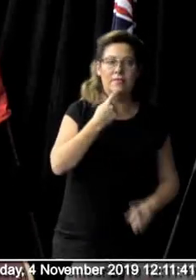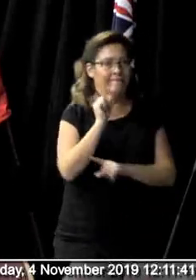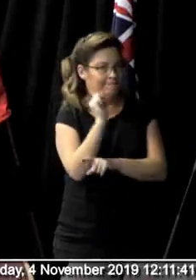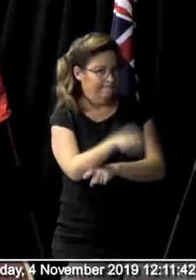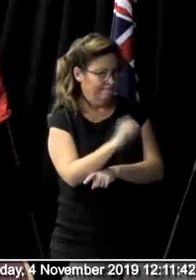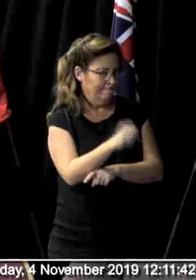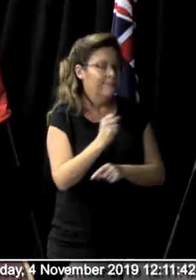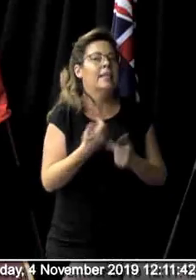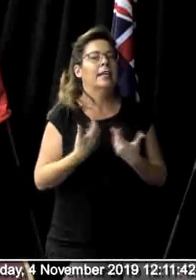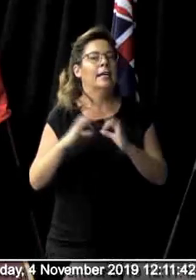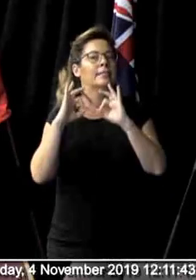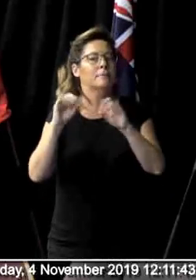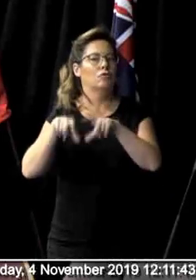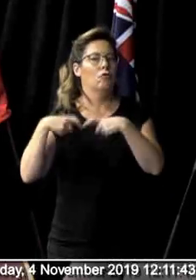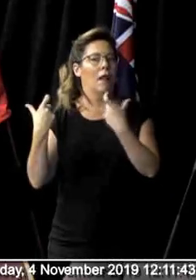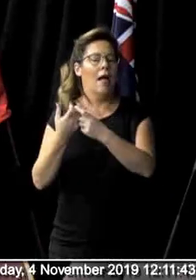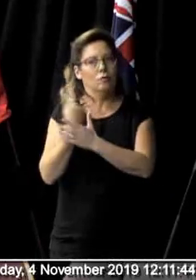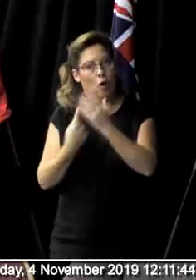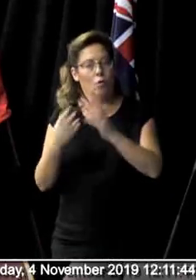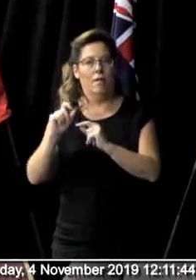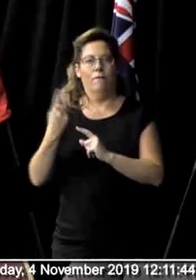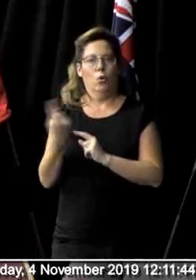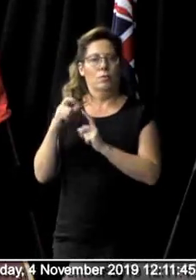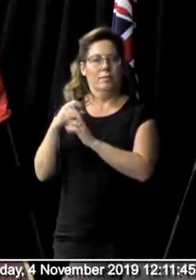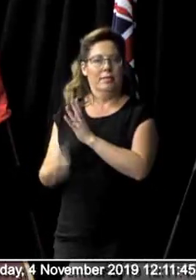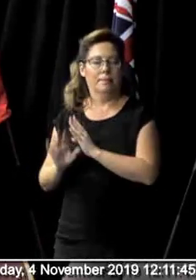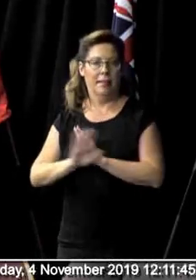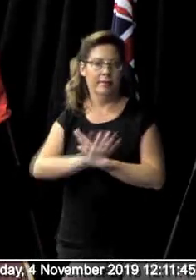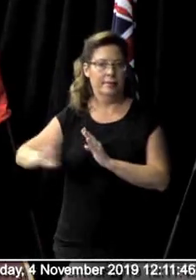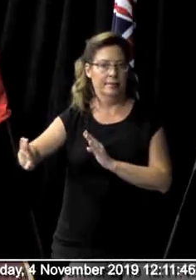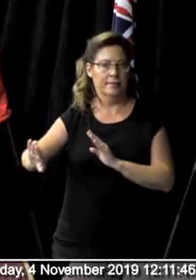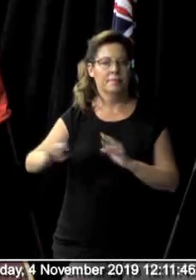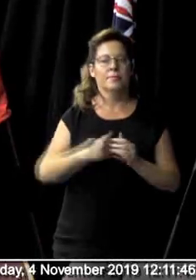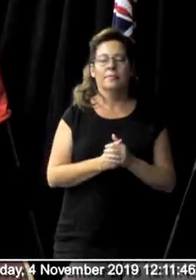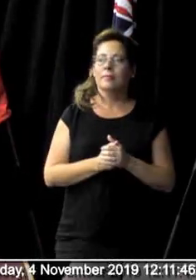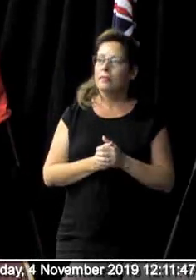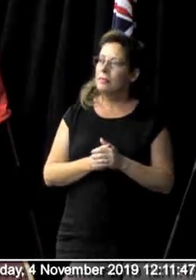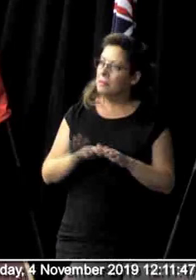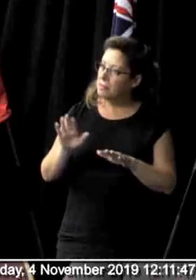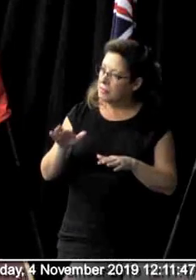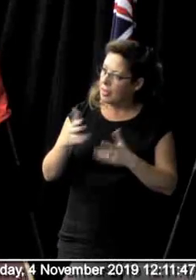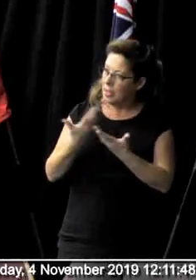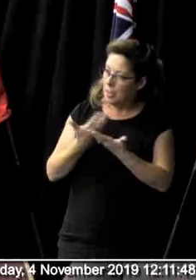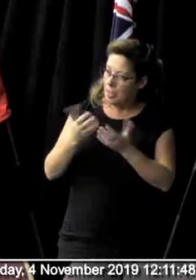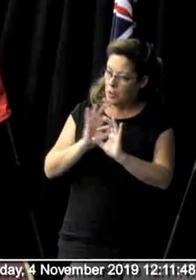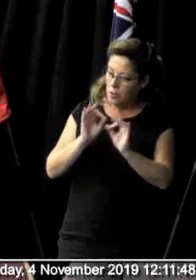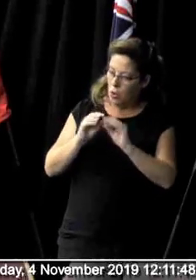So you speak about her not having been taught any of the curriculum. So did she produce any work? No. Colouring in was it.